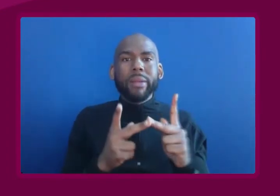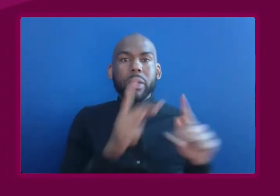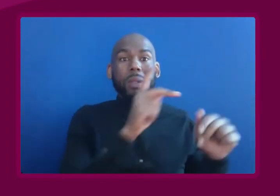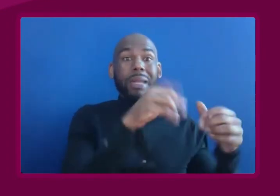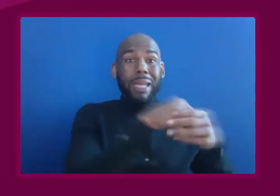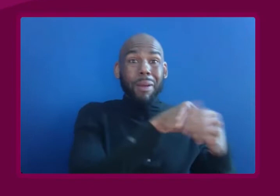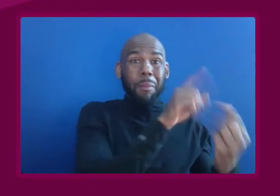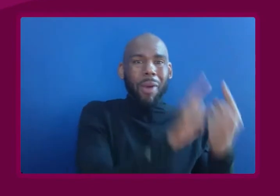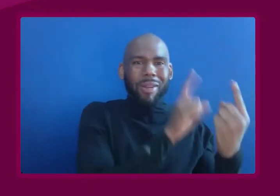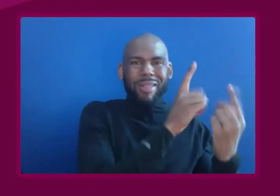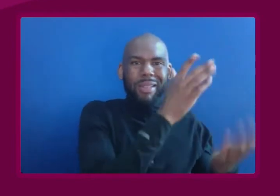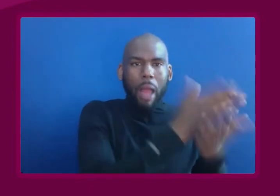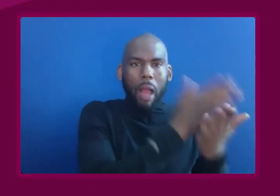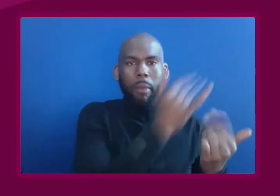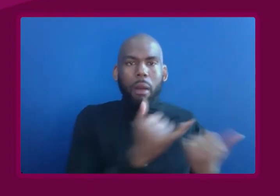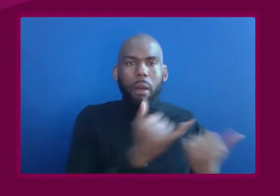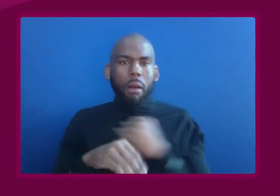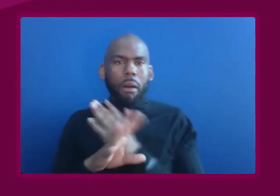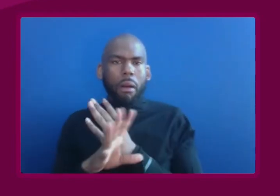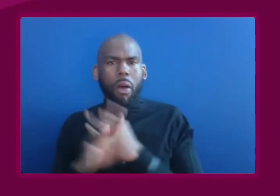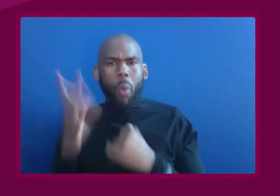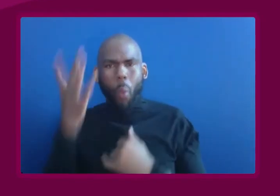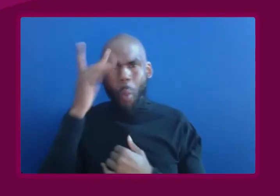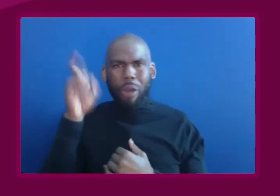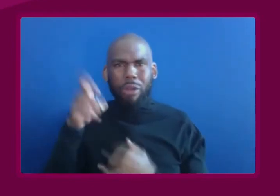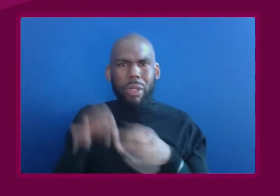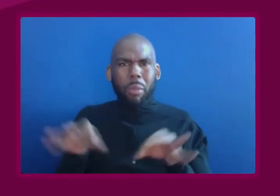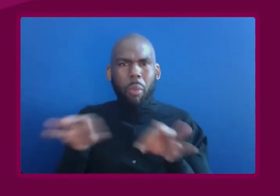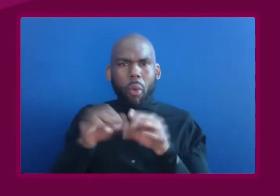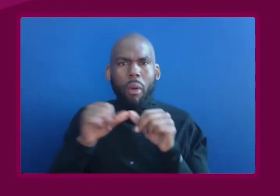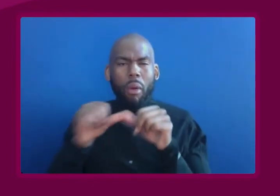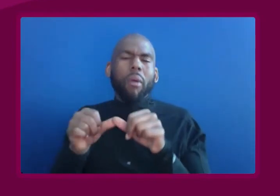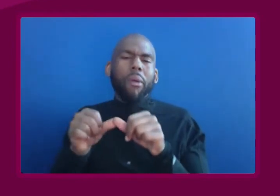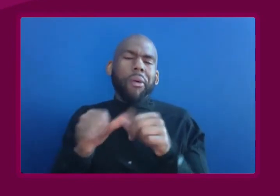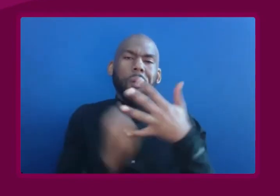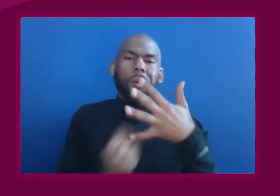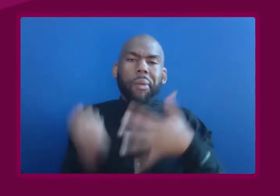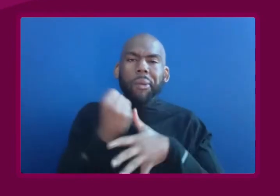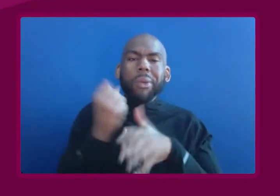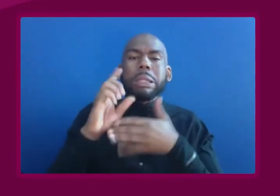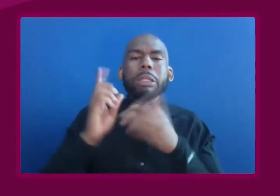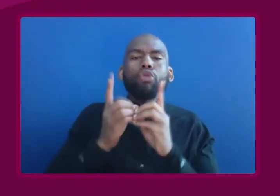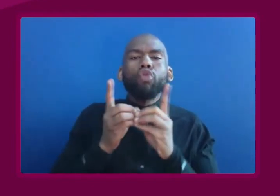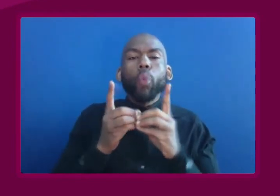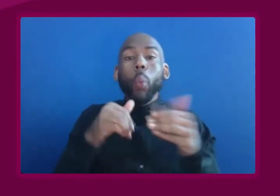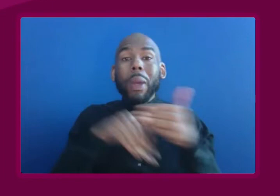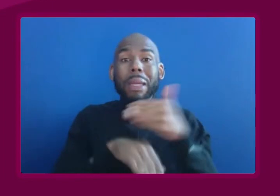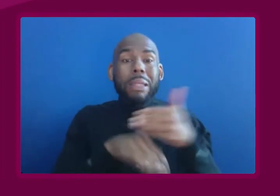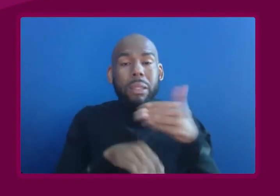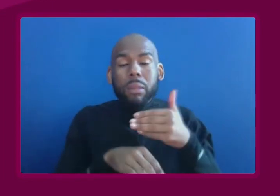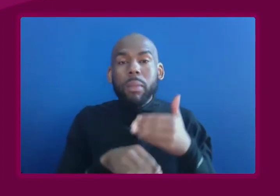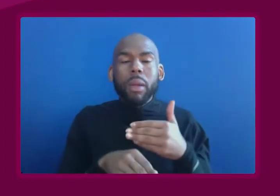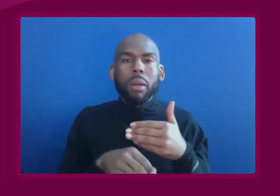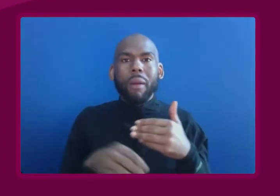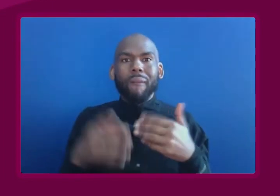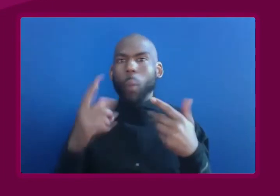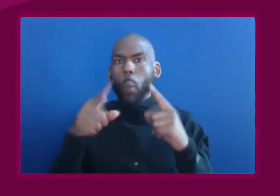Why is it important for us to continue on that trajectory of prioritizing digital accessibility, well beyond the pandemic?